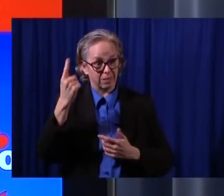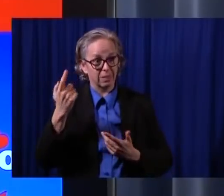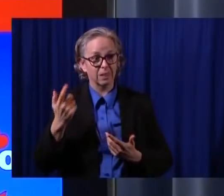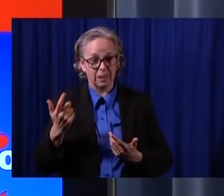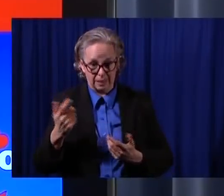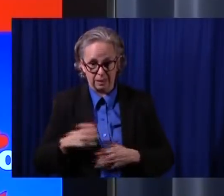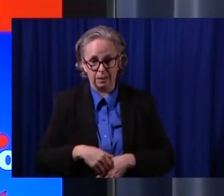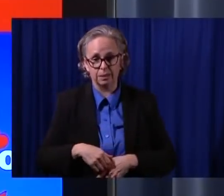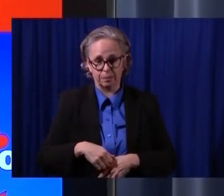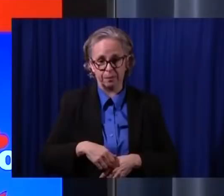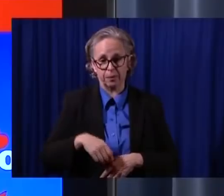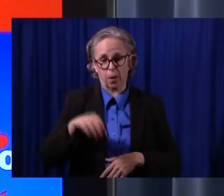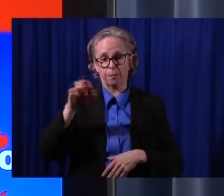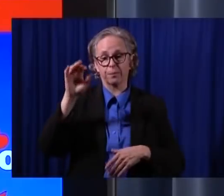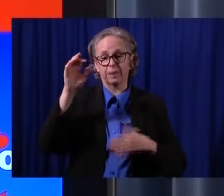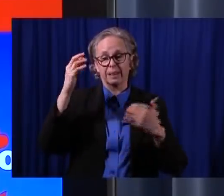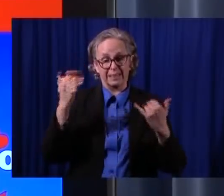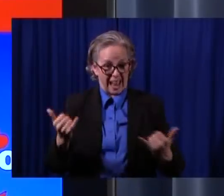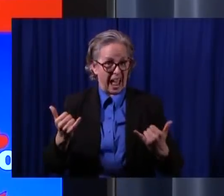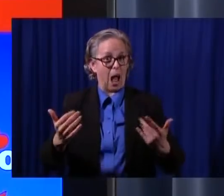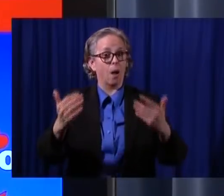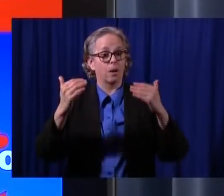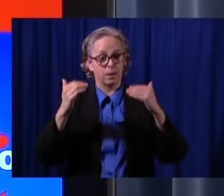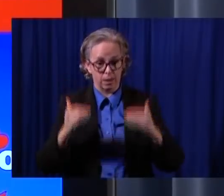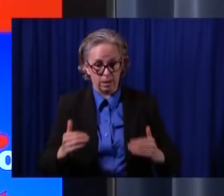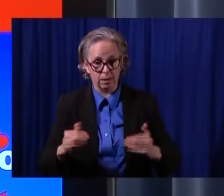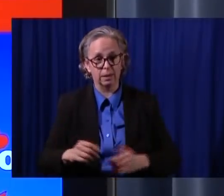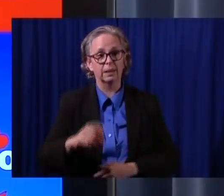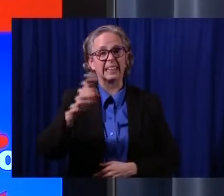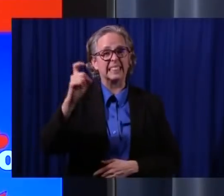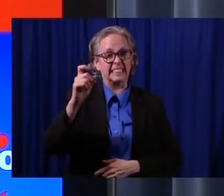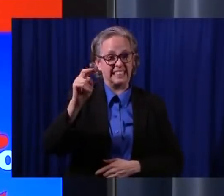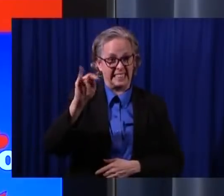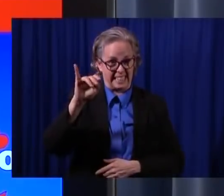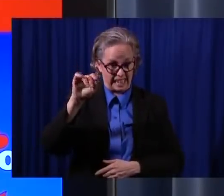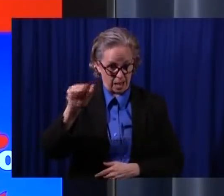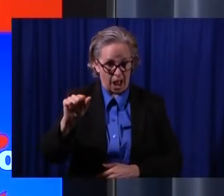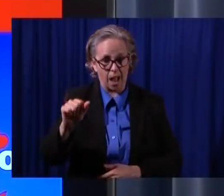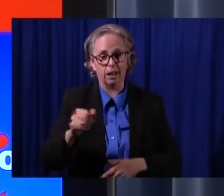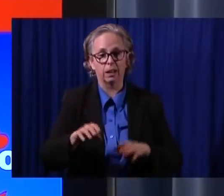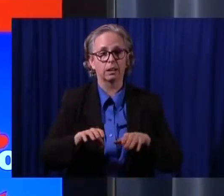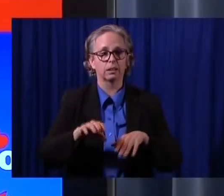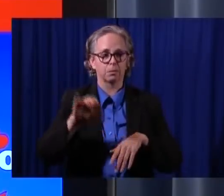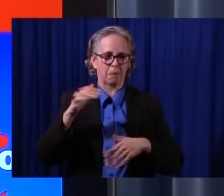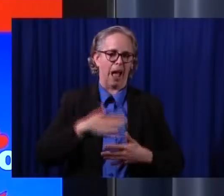IN PORTSMOUTH, TESTING IS AVAILABLE ON JUNE 24 AT THE